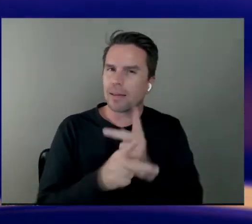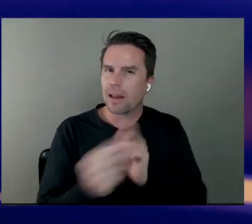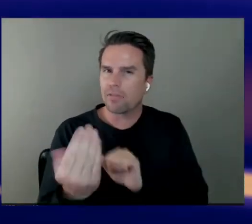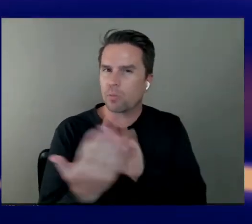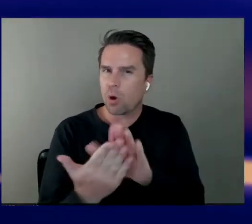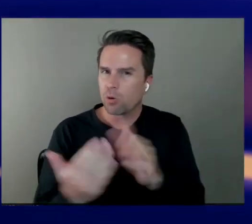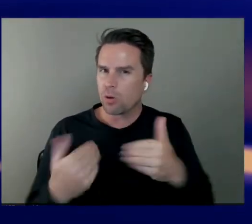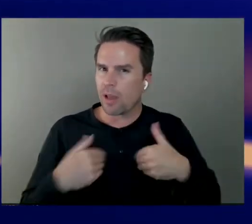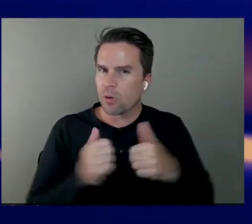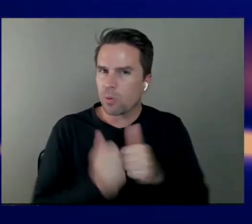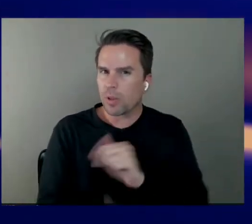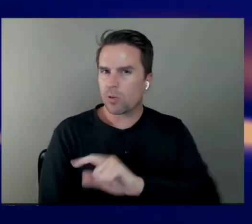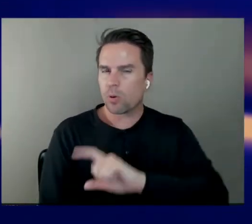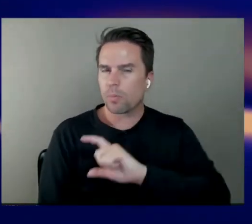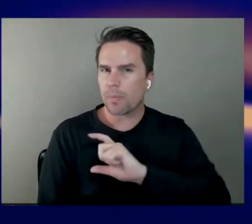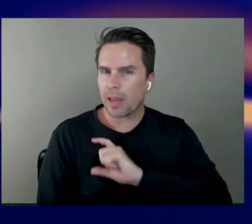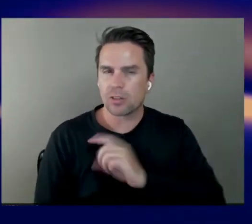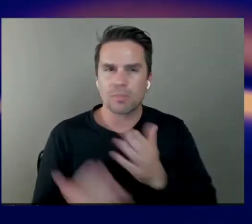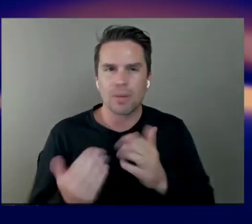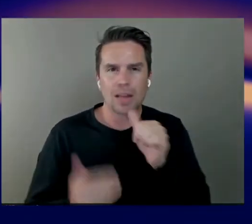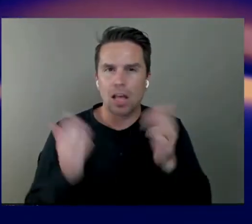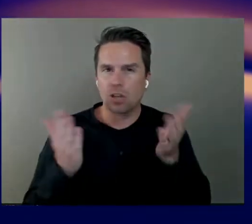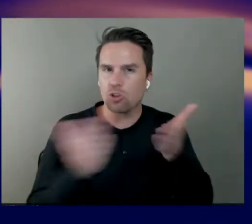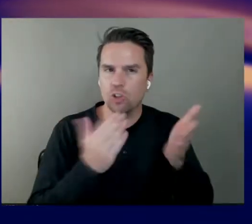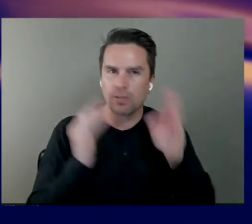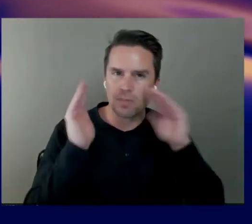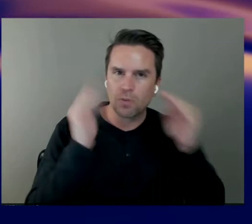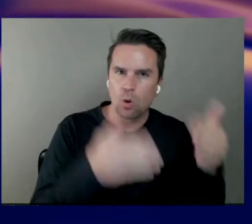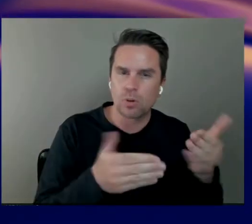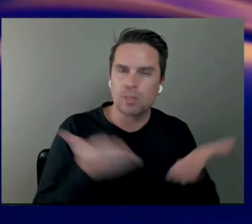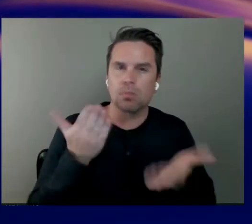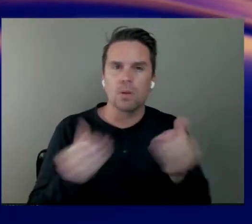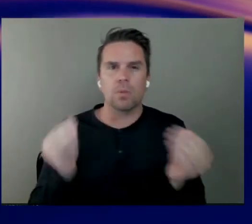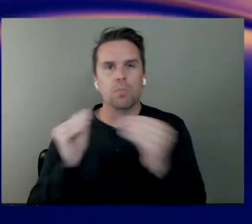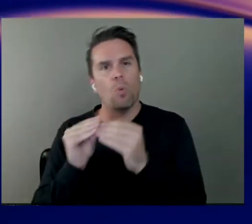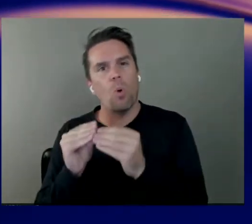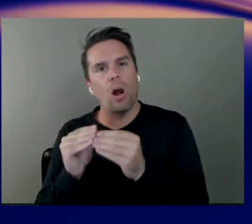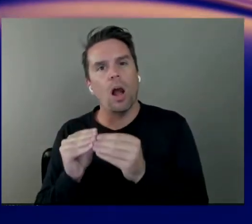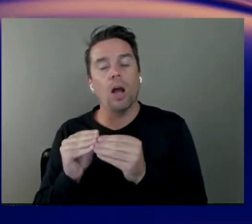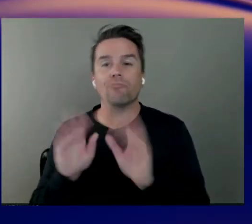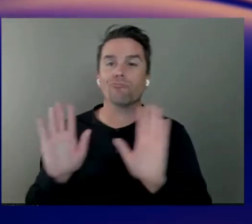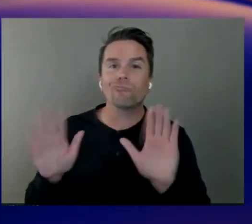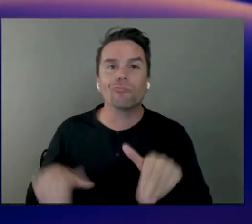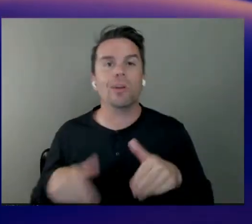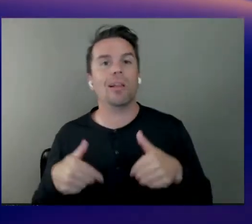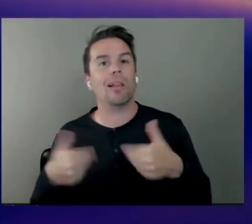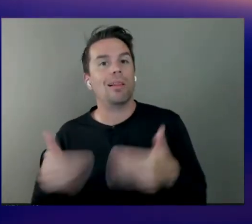maybe it's not as service-centric and maybe it's more you know, "Hey, let's teach about things like block storage,